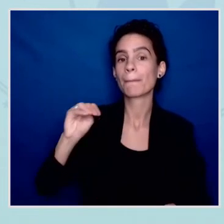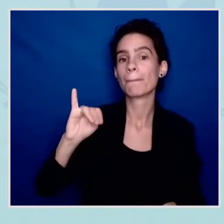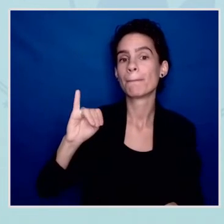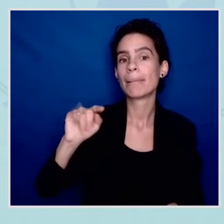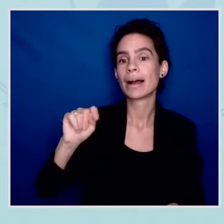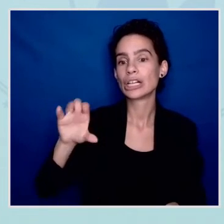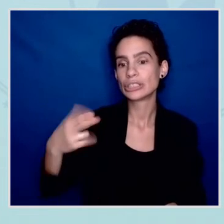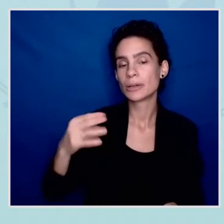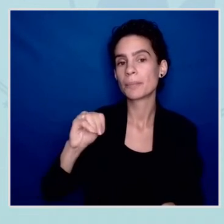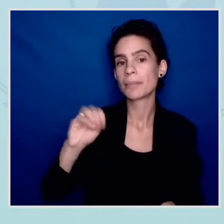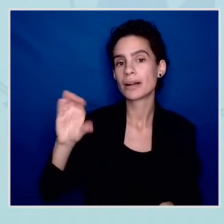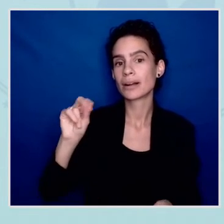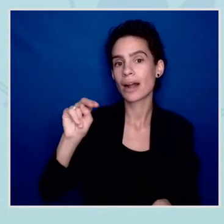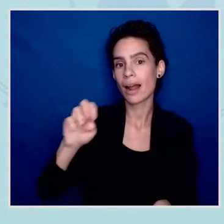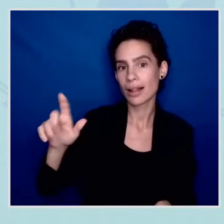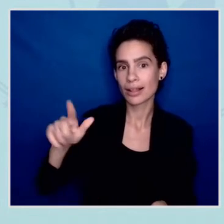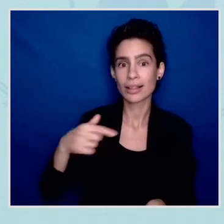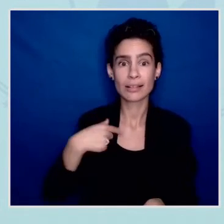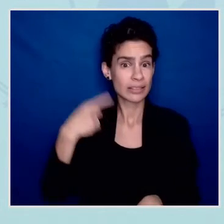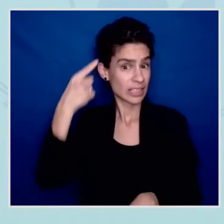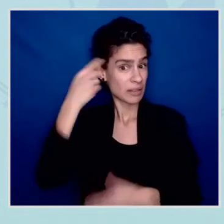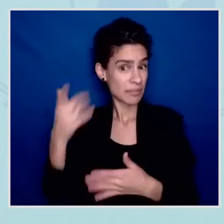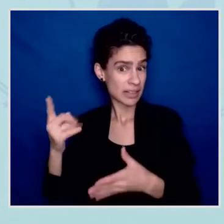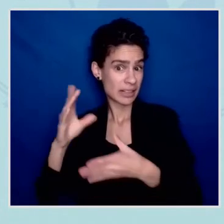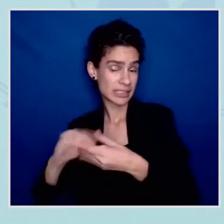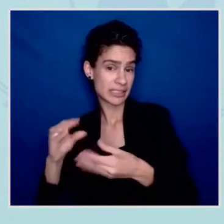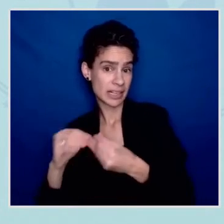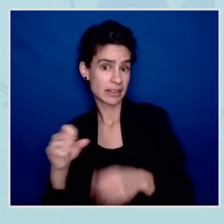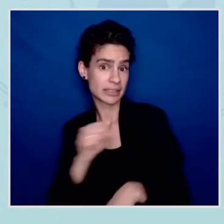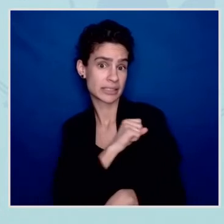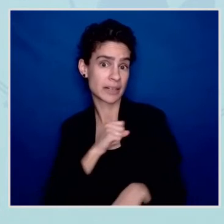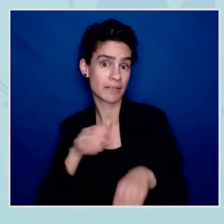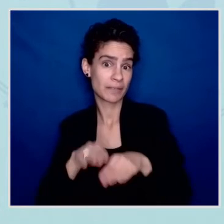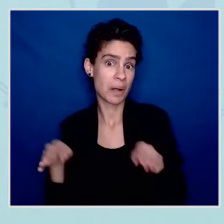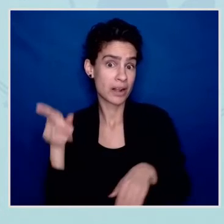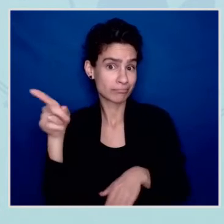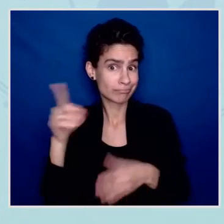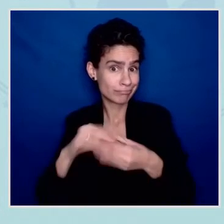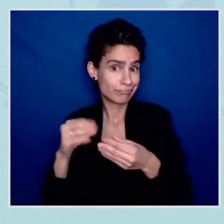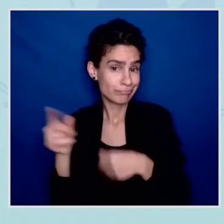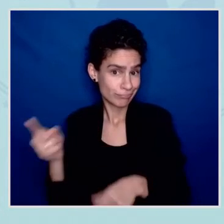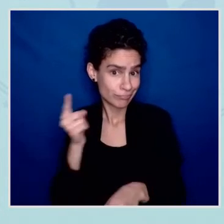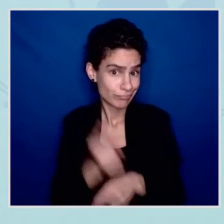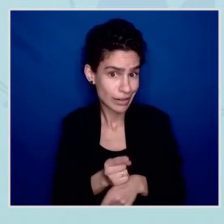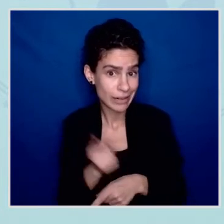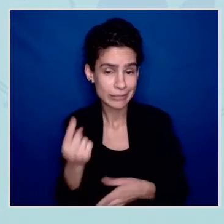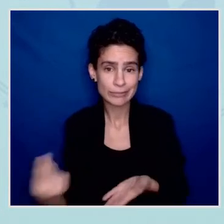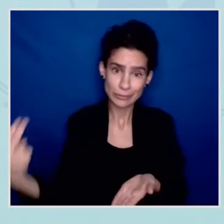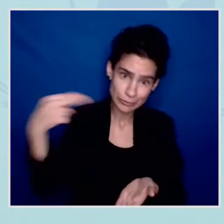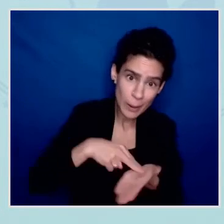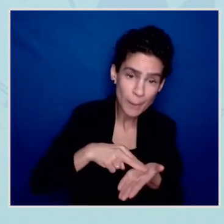PARTY FOR SAYING THIS, BUT I